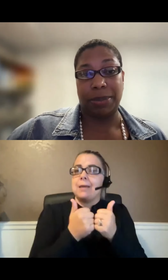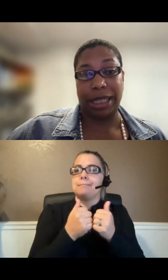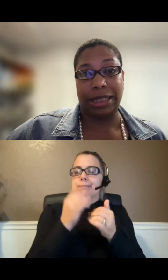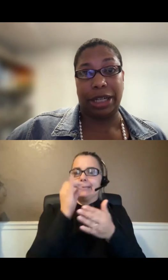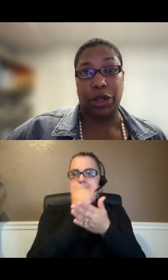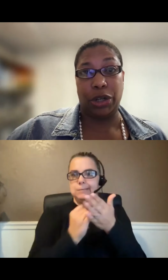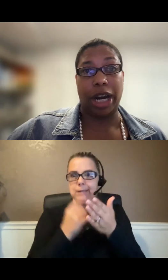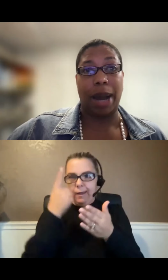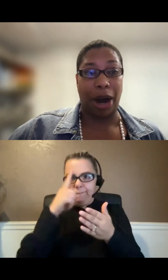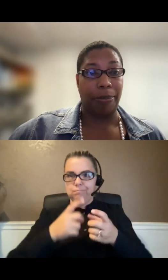if something was in a New York apartment.